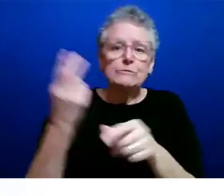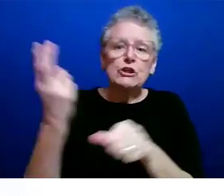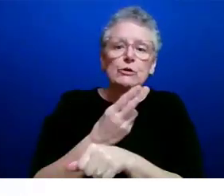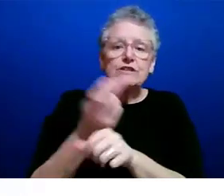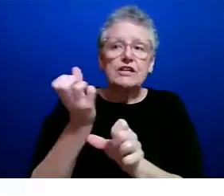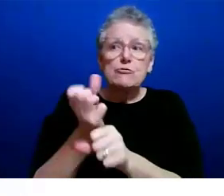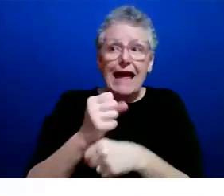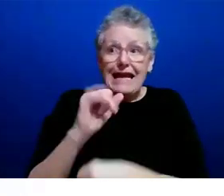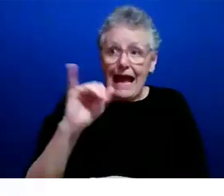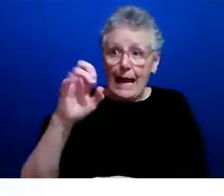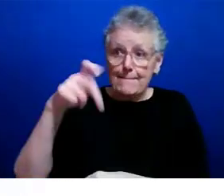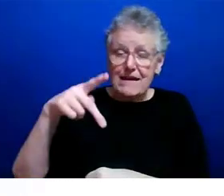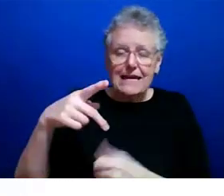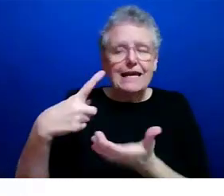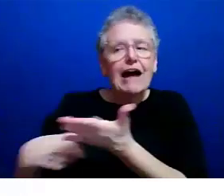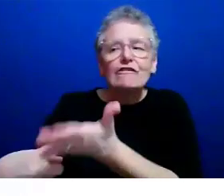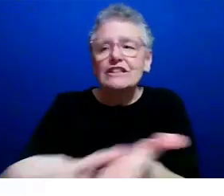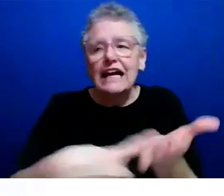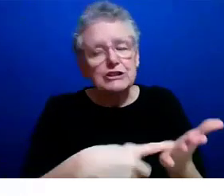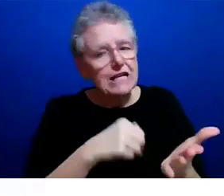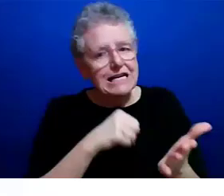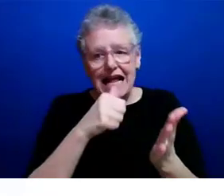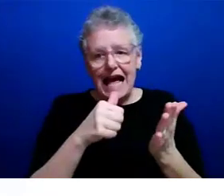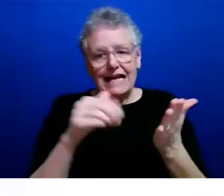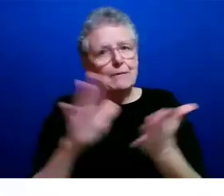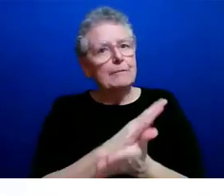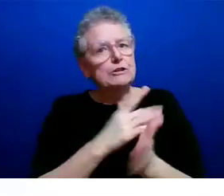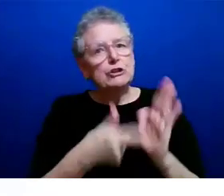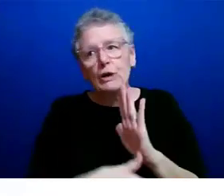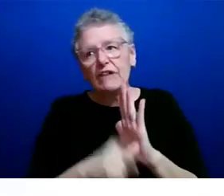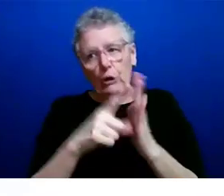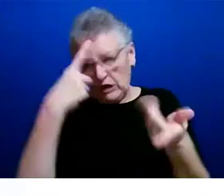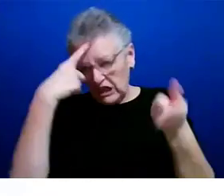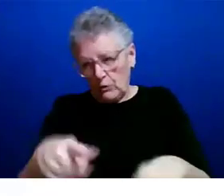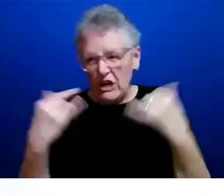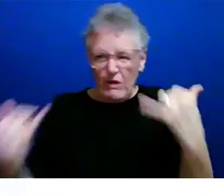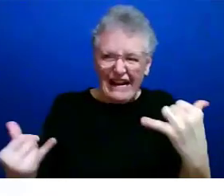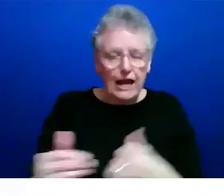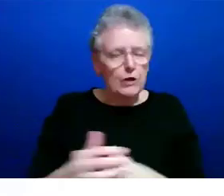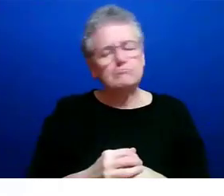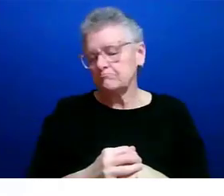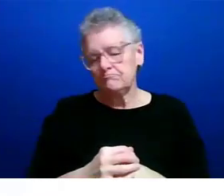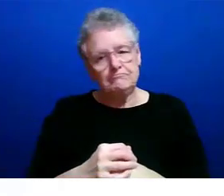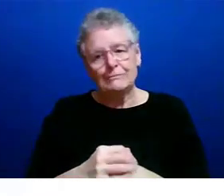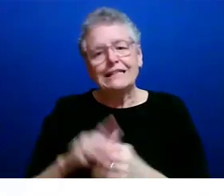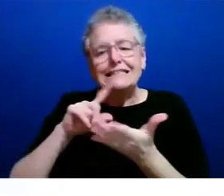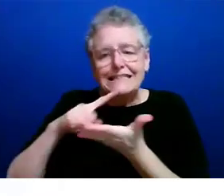rather than a document to review and agree to at the table.